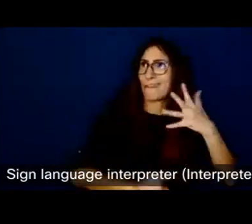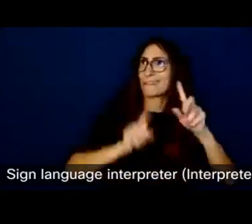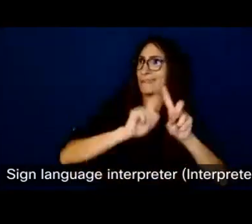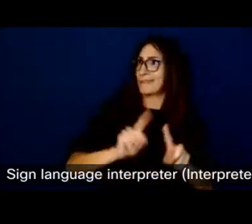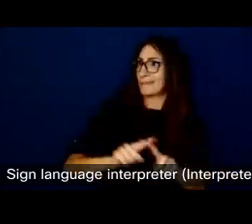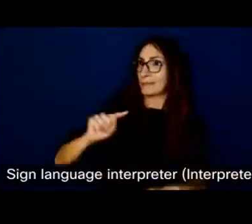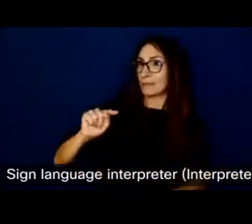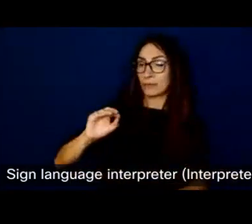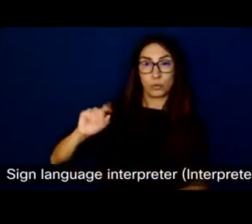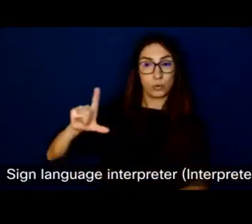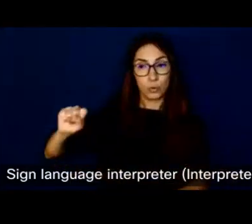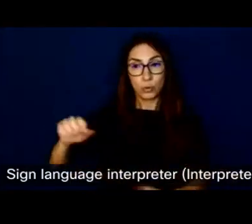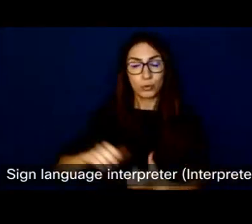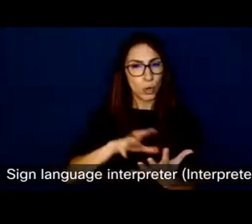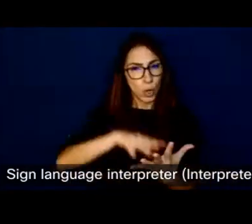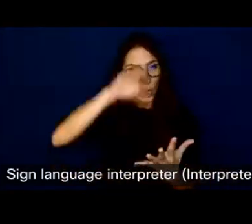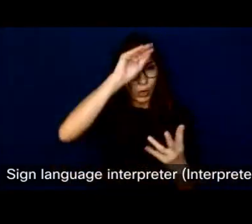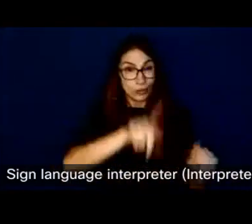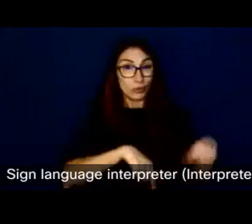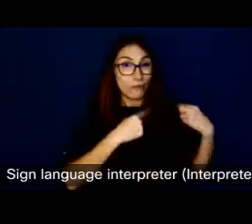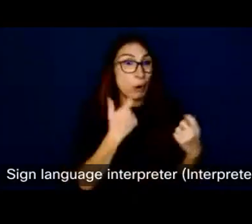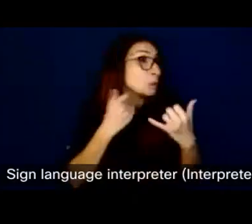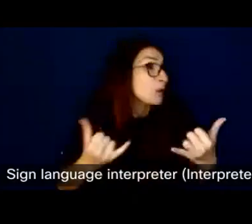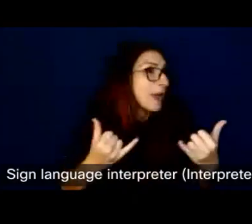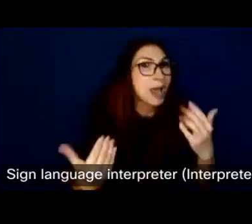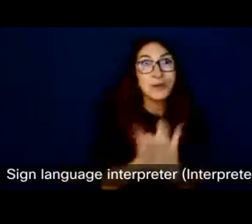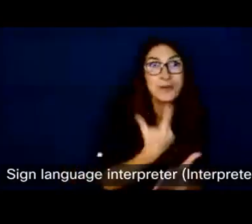on this webinar, things that you may learn in the future. I